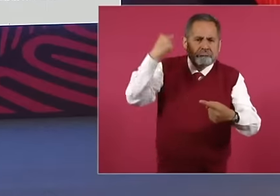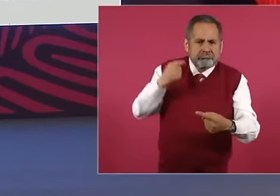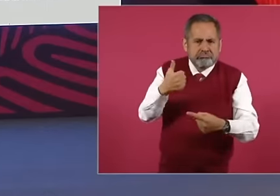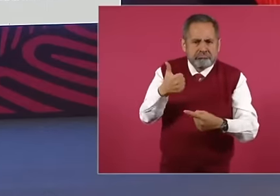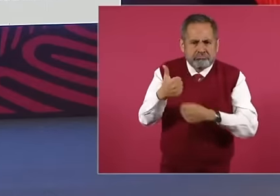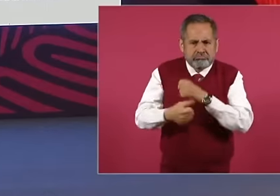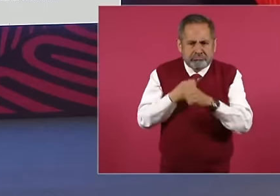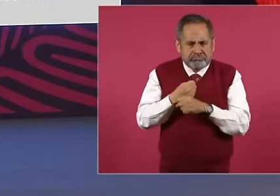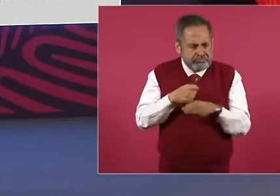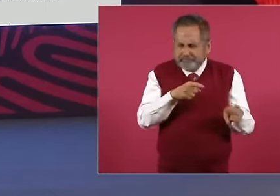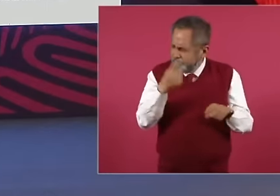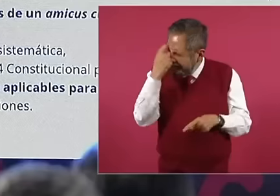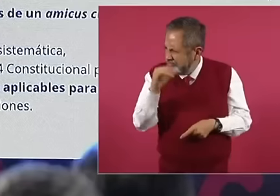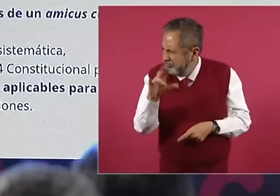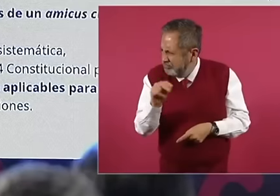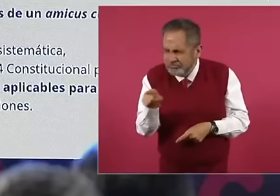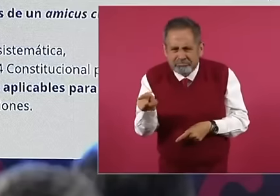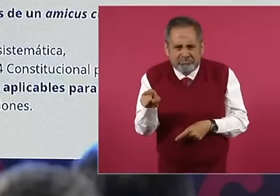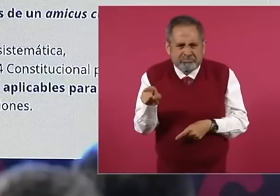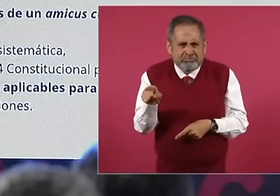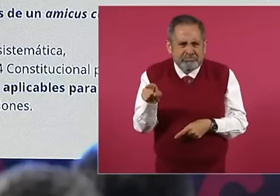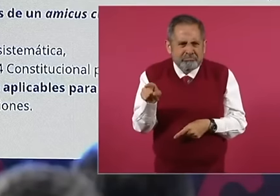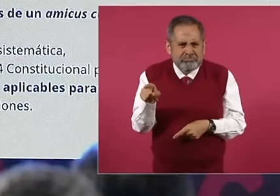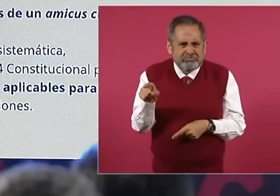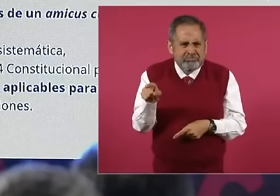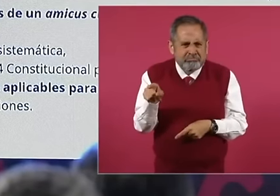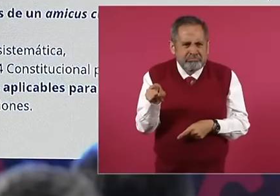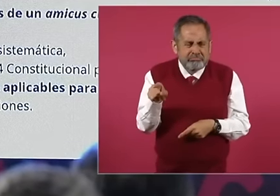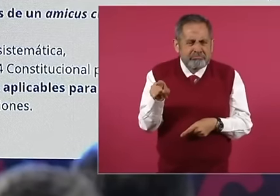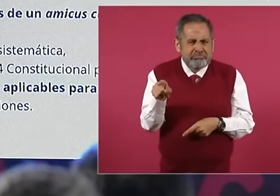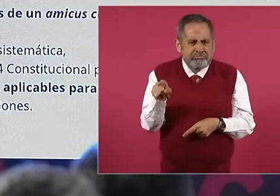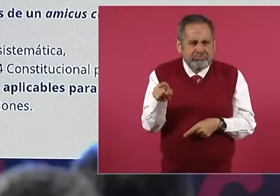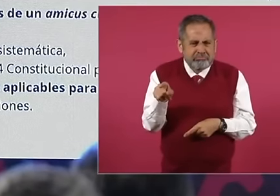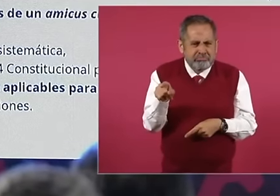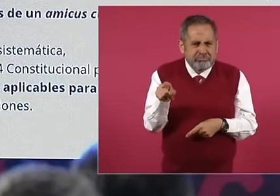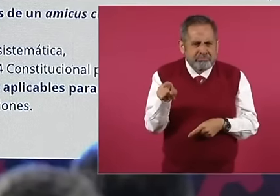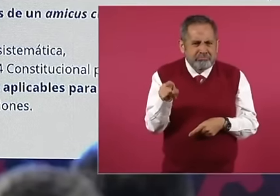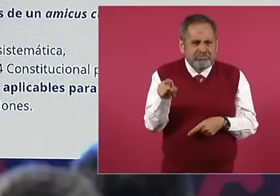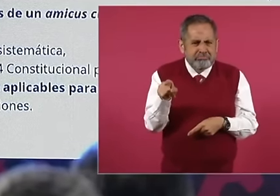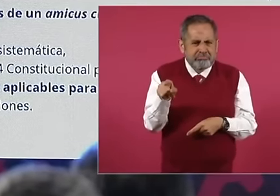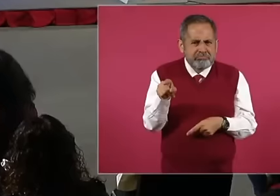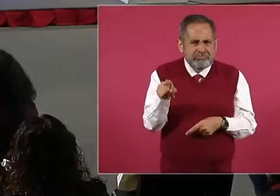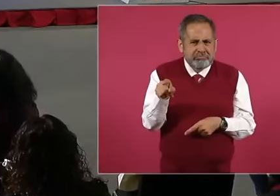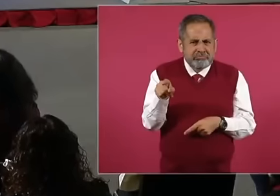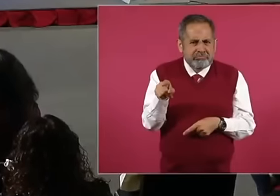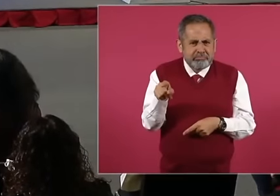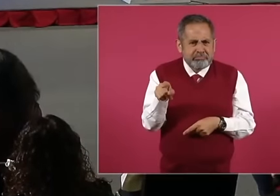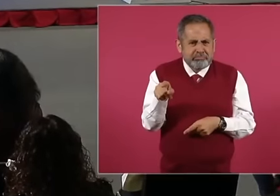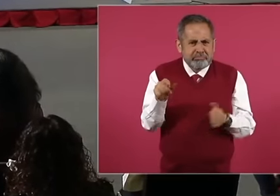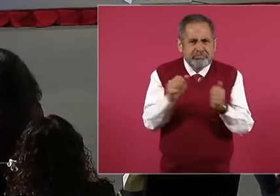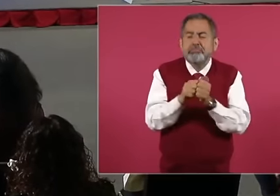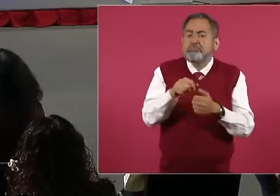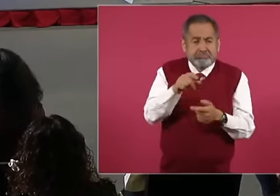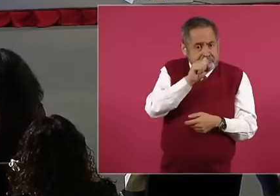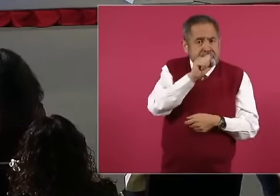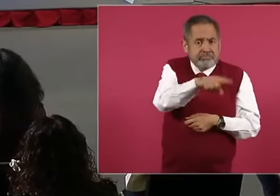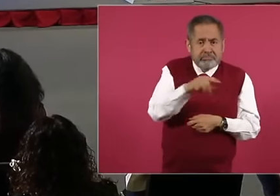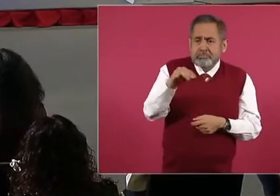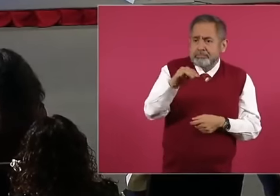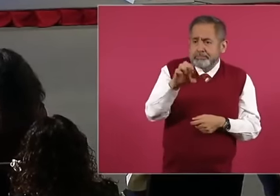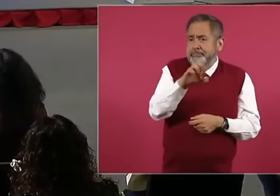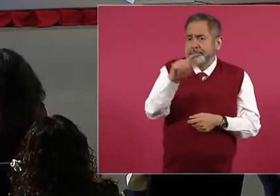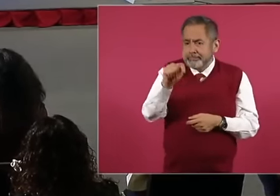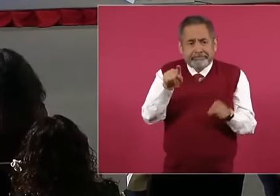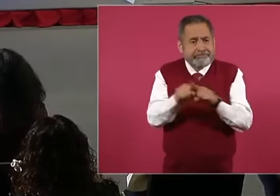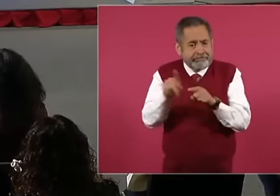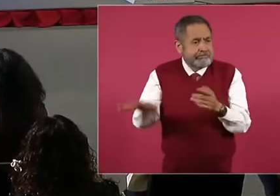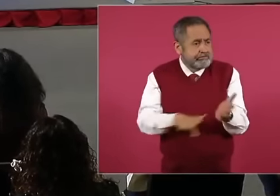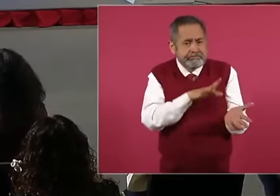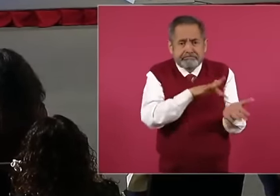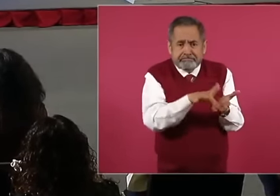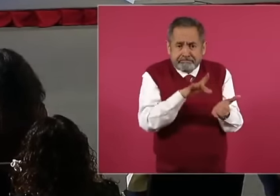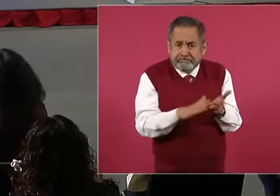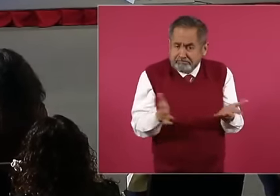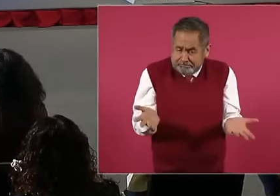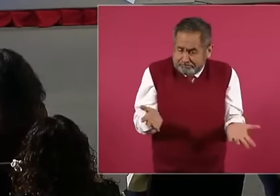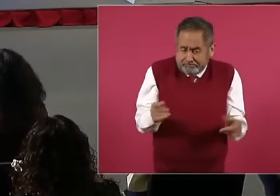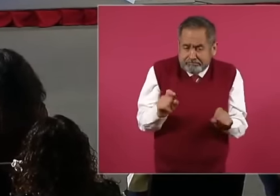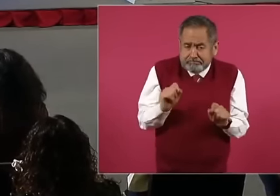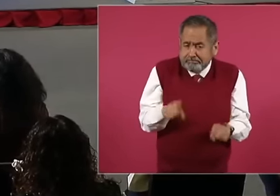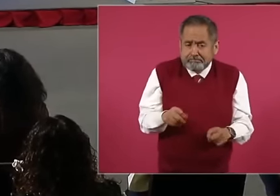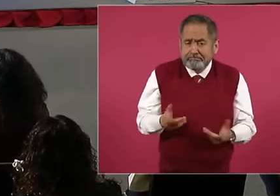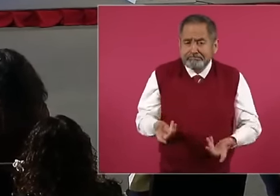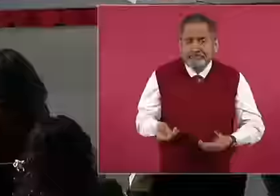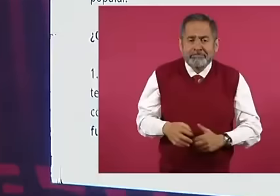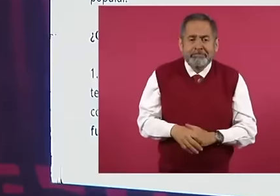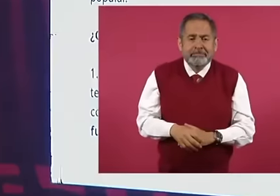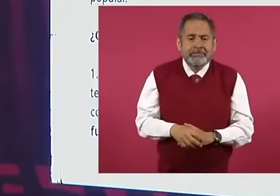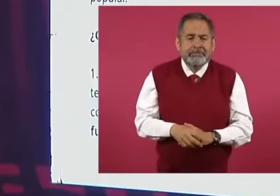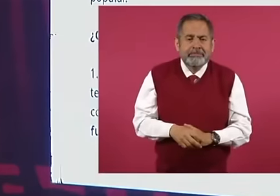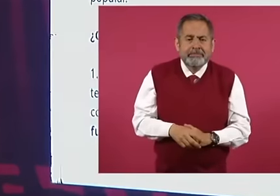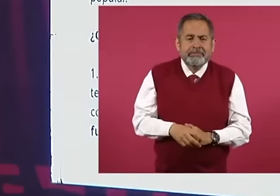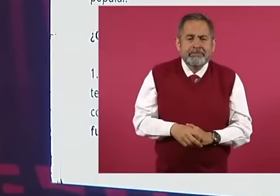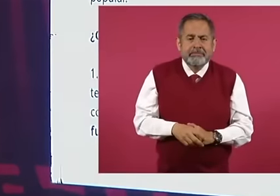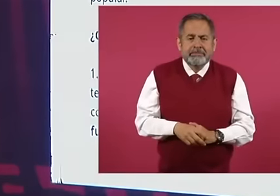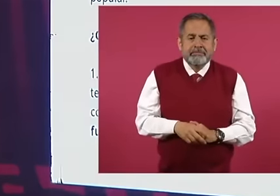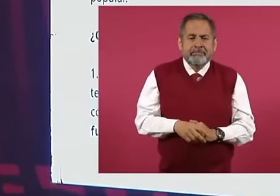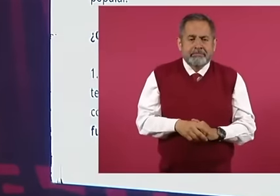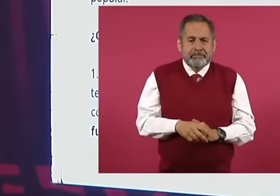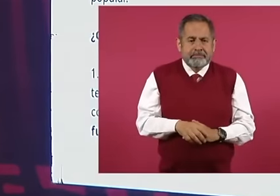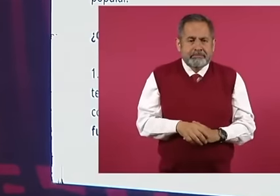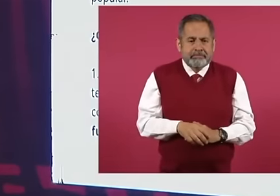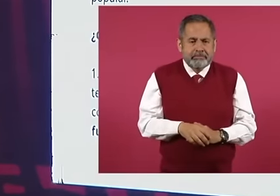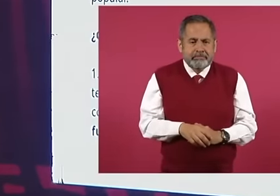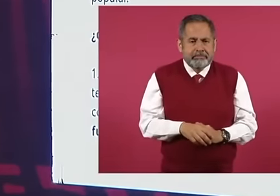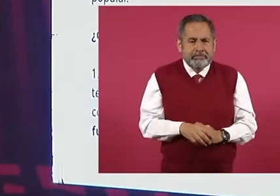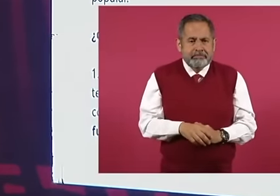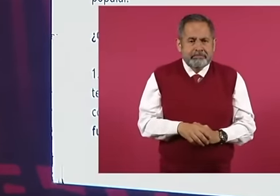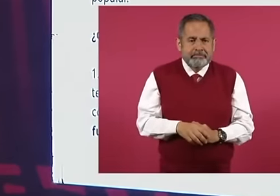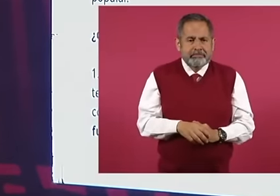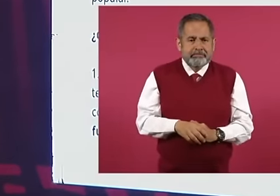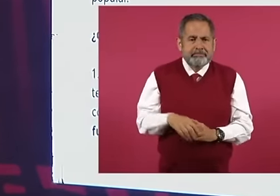there and also with the pan was in and the and then with Fox